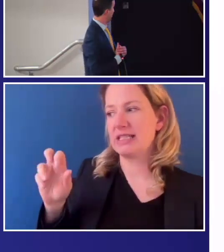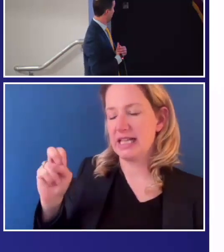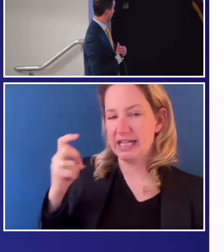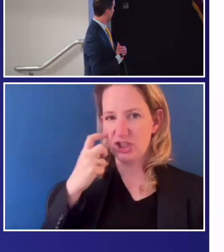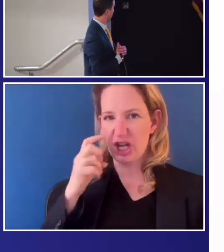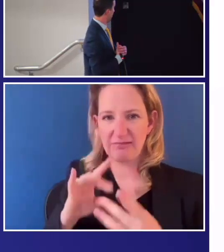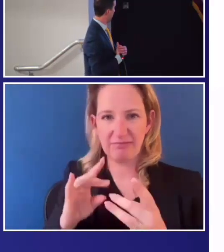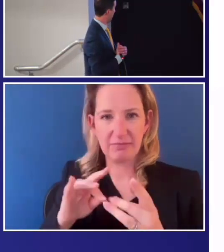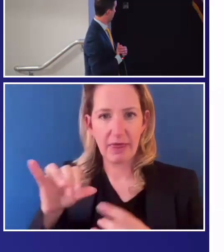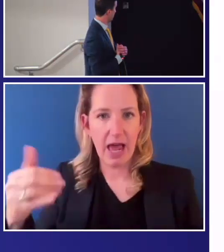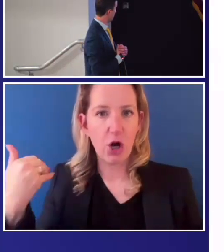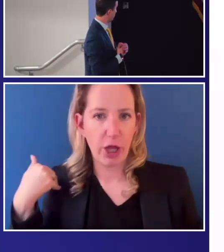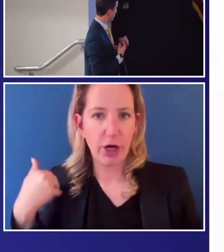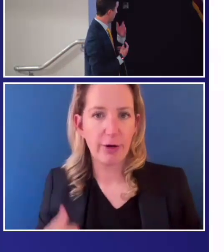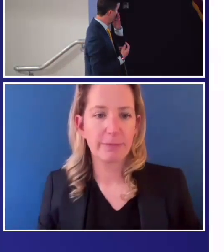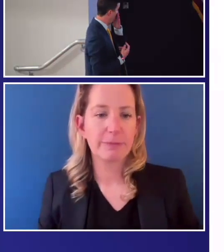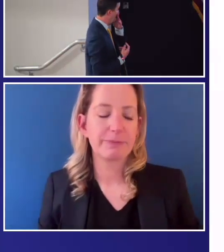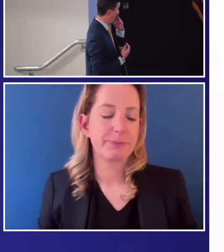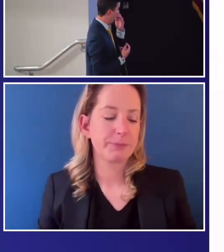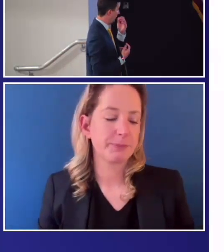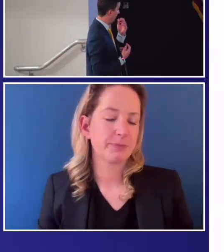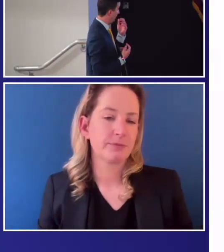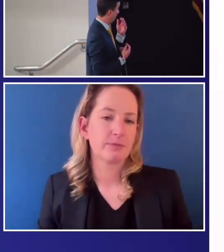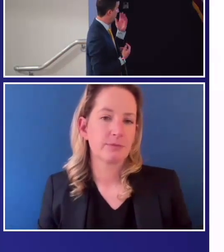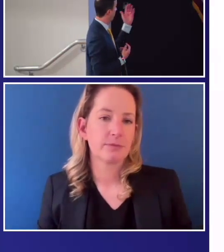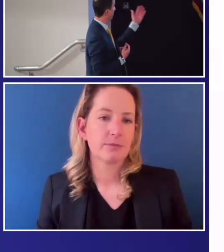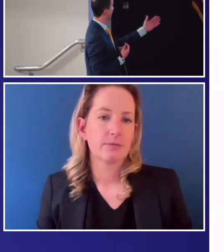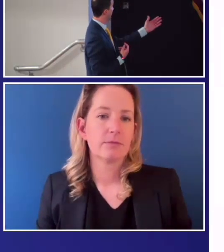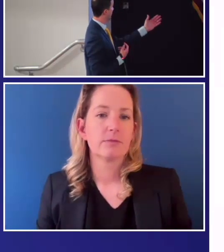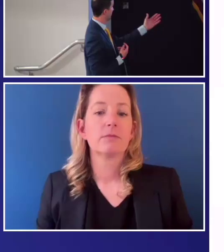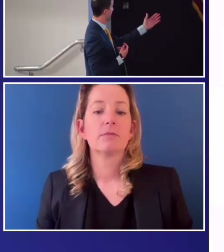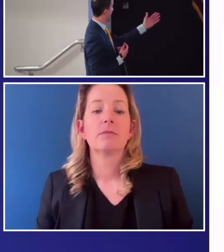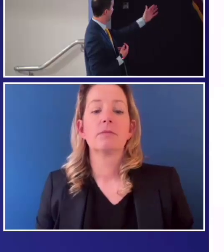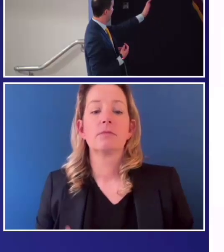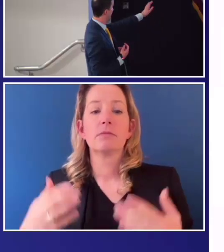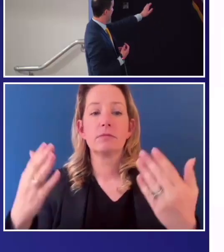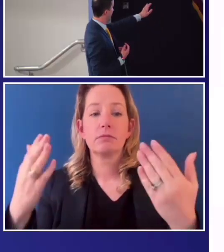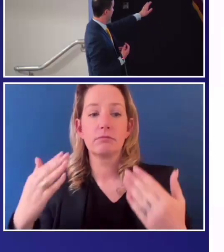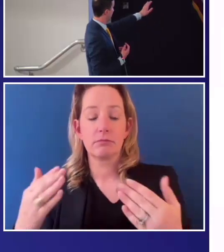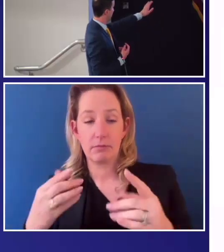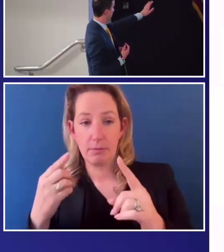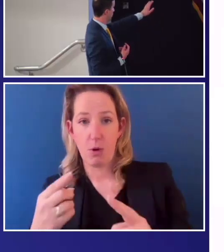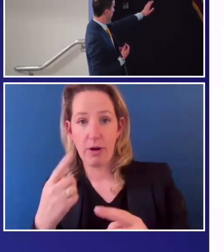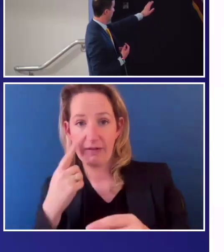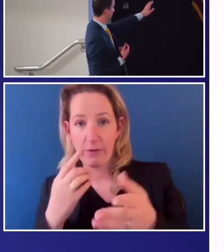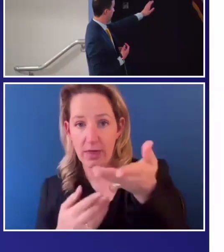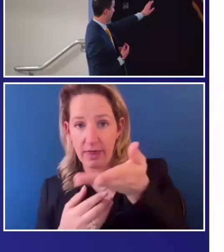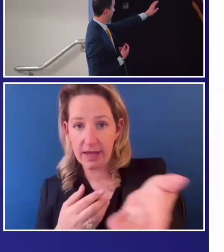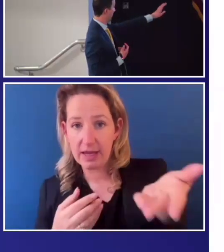So, next slide. The point of this graph is to simply show that the different